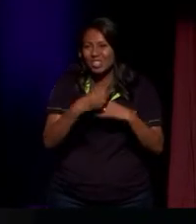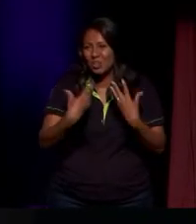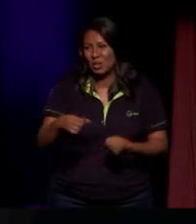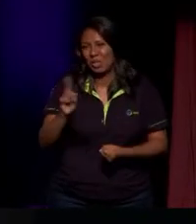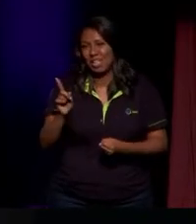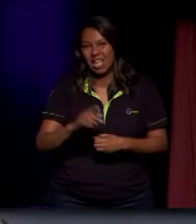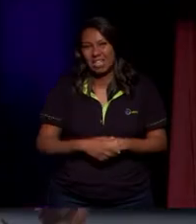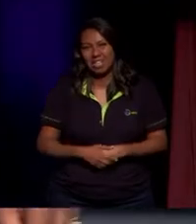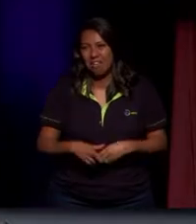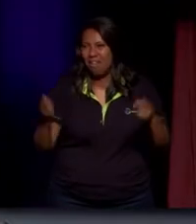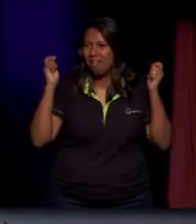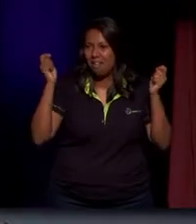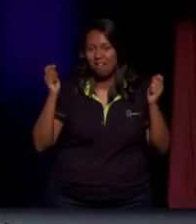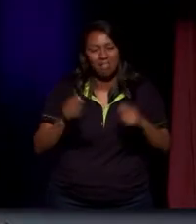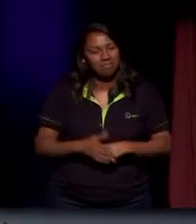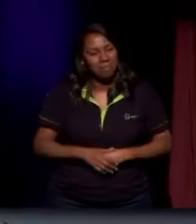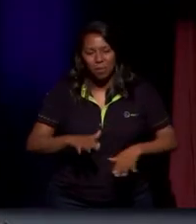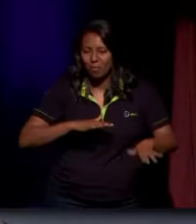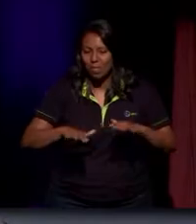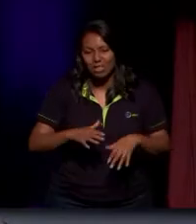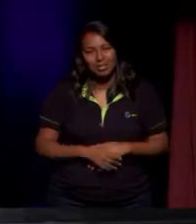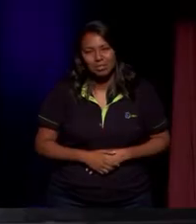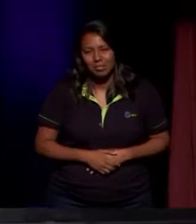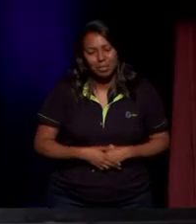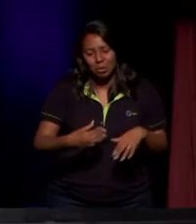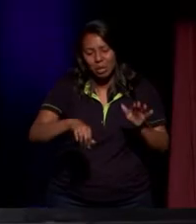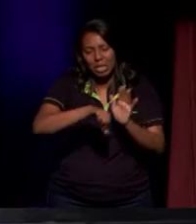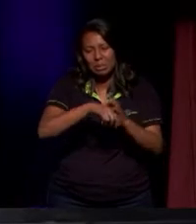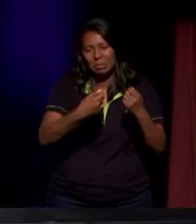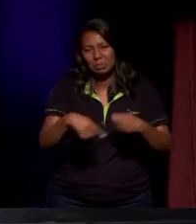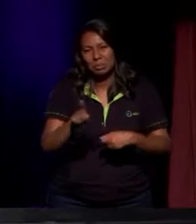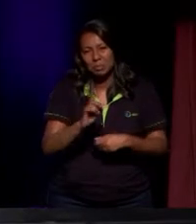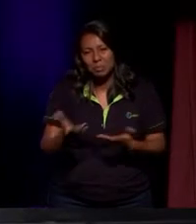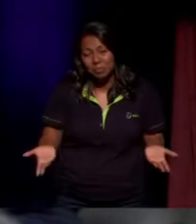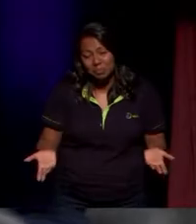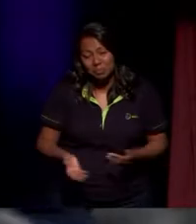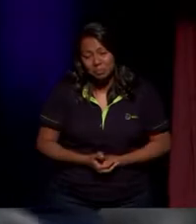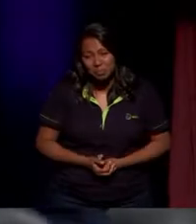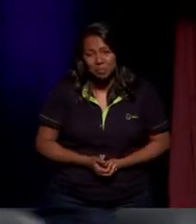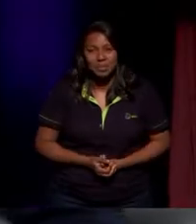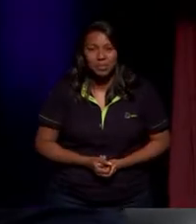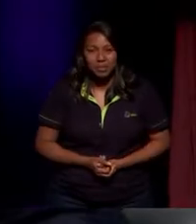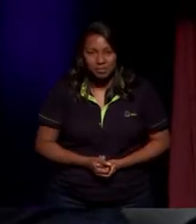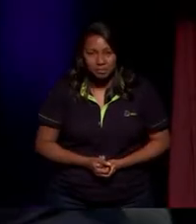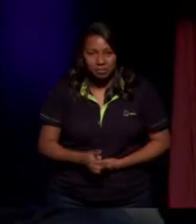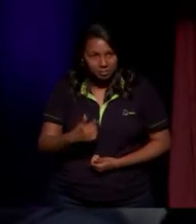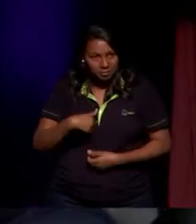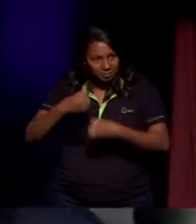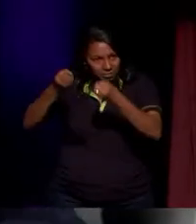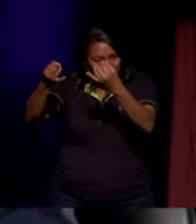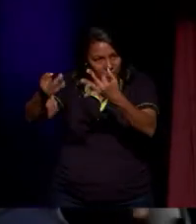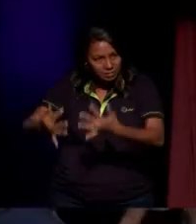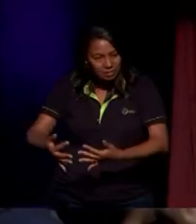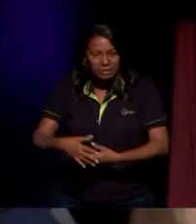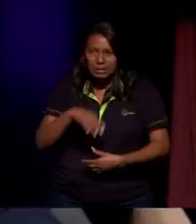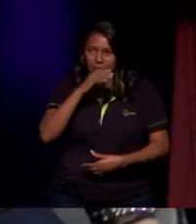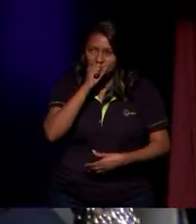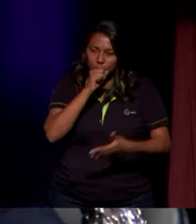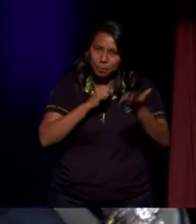Nor does it reach criminalization. No need. For what? I was counting, last Saturday,